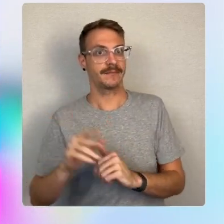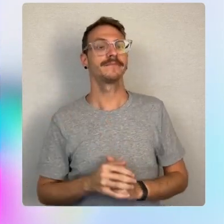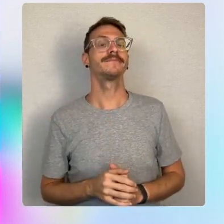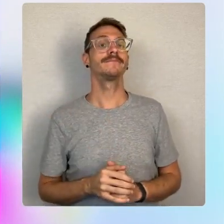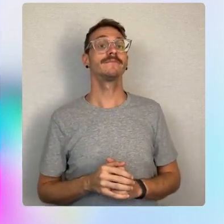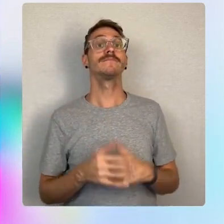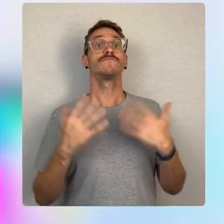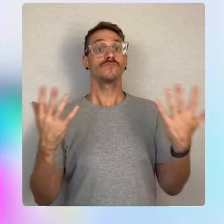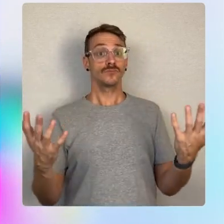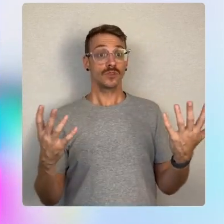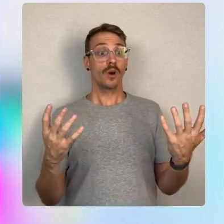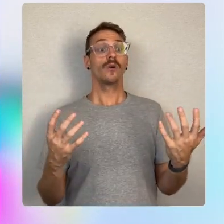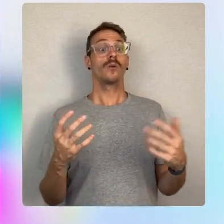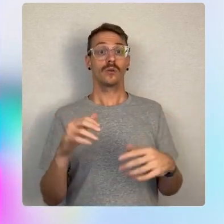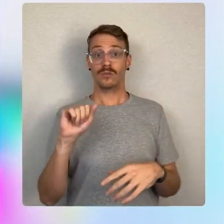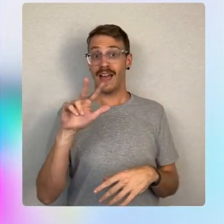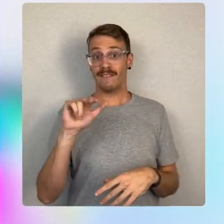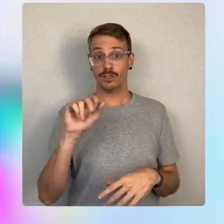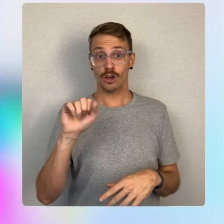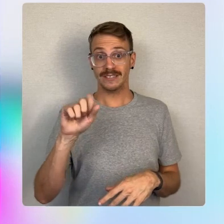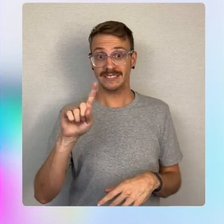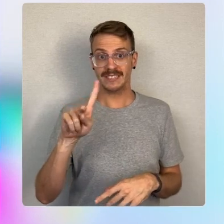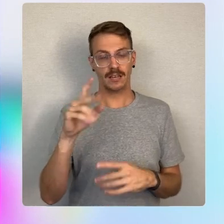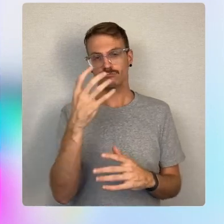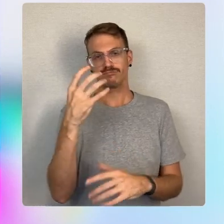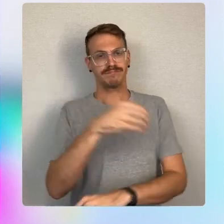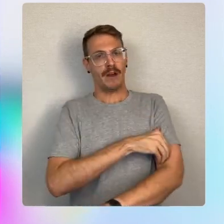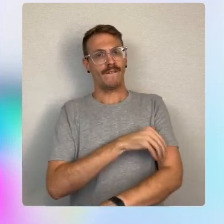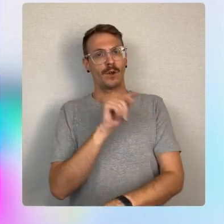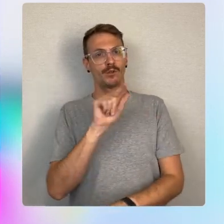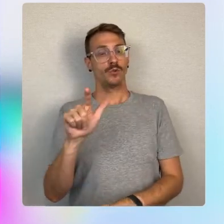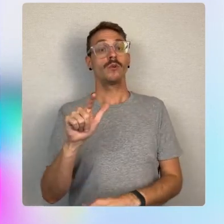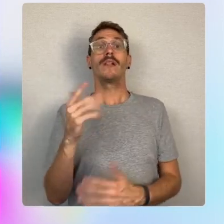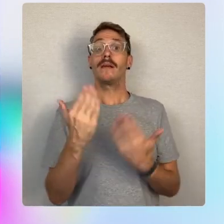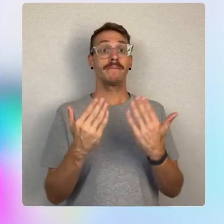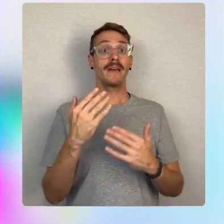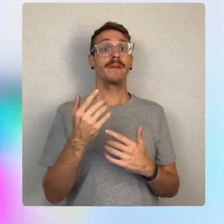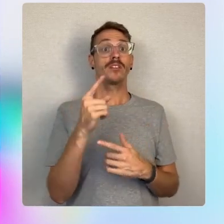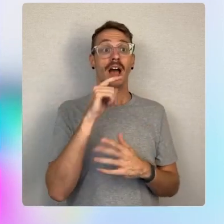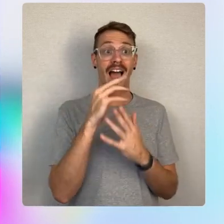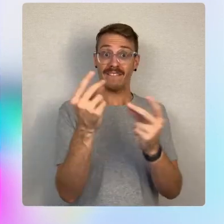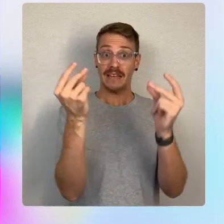So Avatar SDK is a powerful tool, maybe there are not immediate solutions,